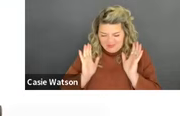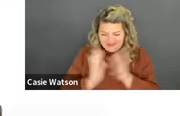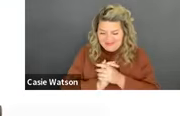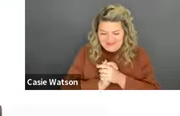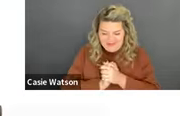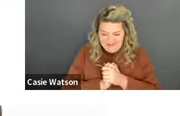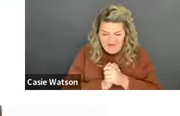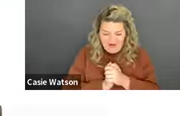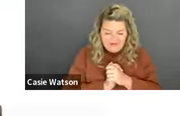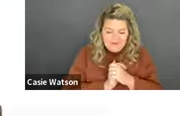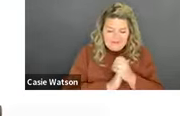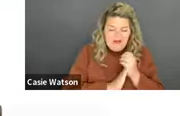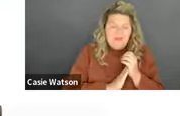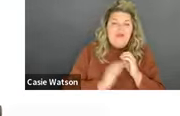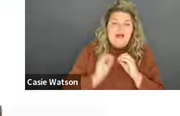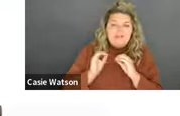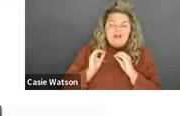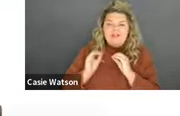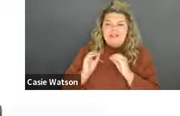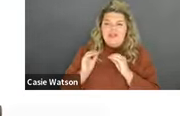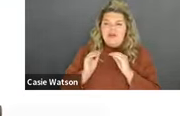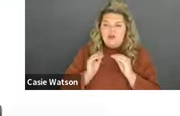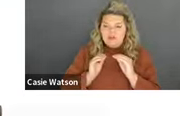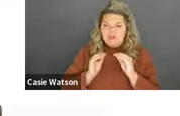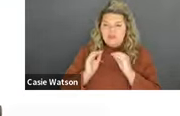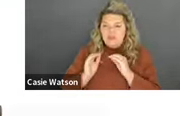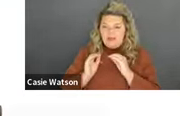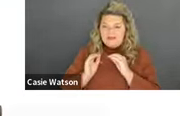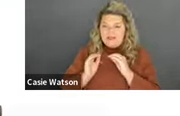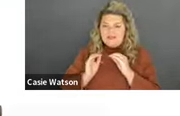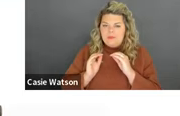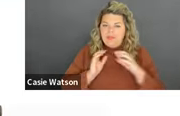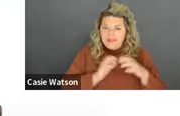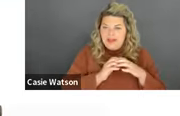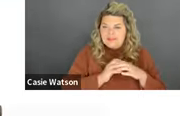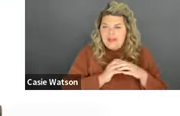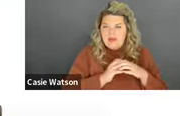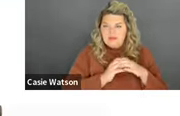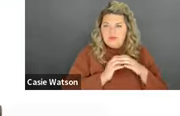please send them along. But you have to understand the cultural nuances within ASL,